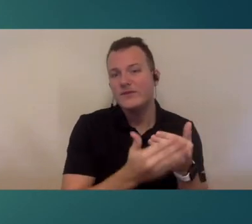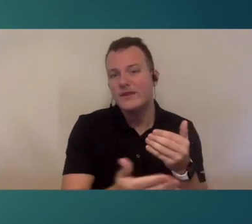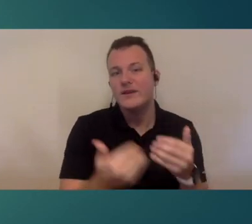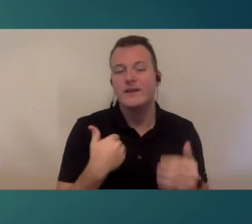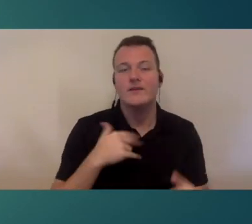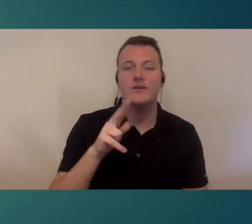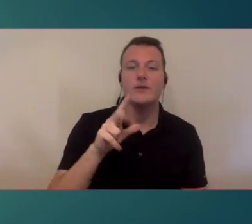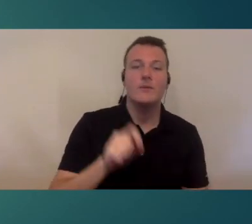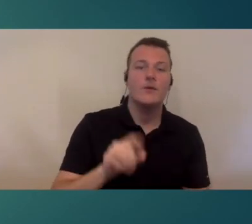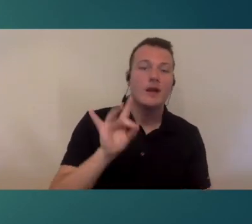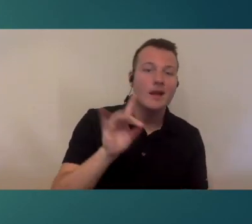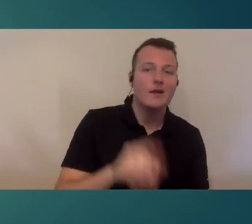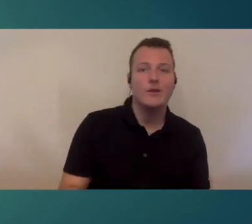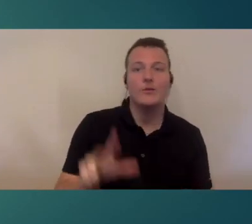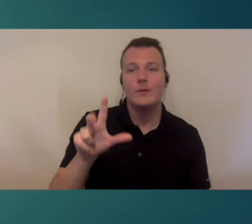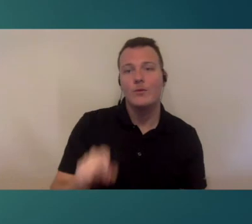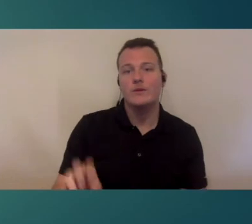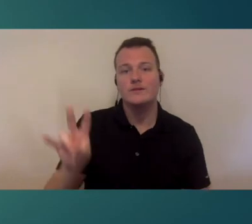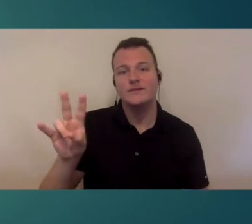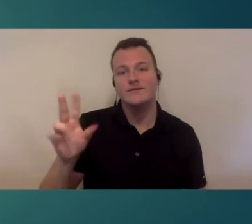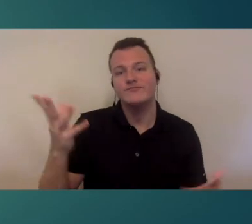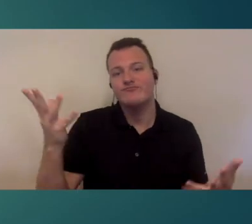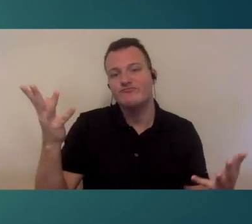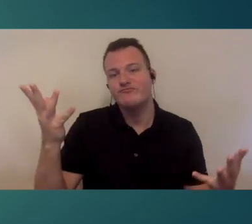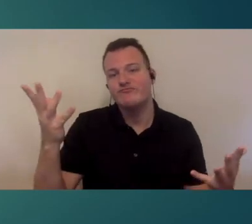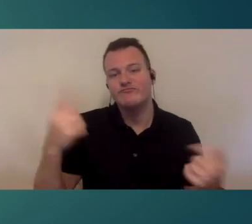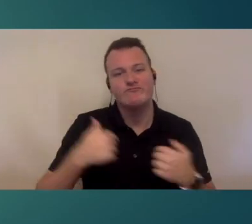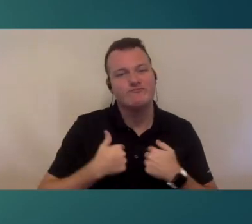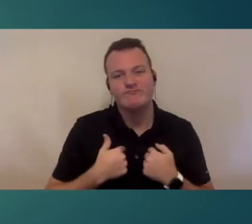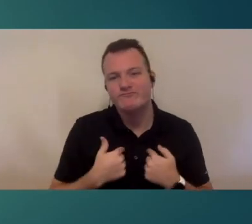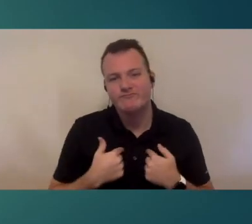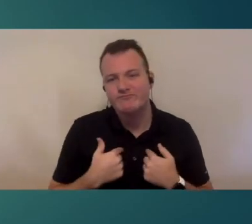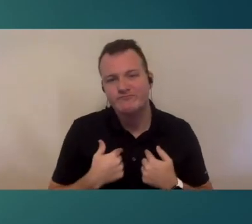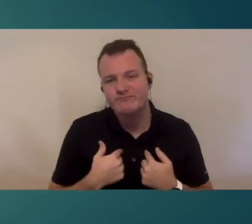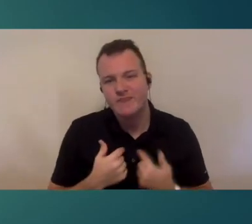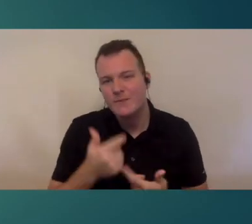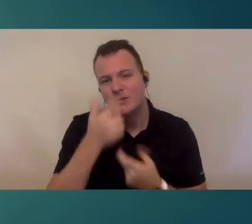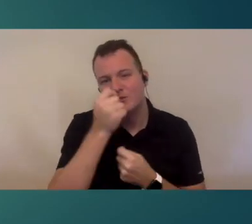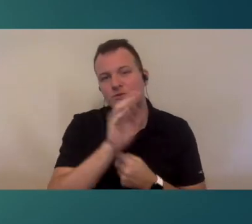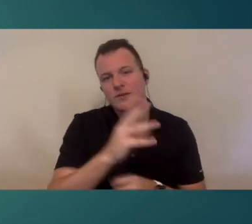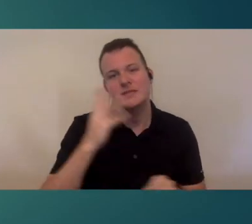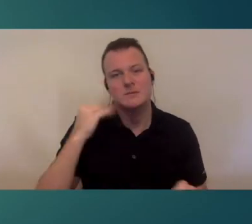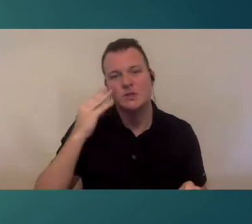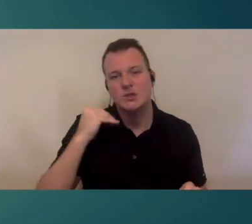you have a 3.8 versus a 3.7, I'm more interested in your experience at that